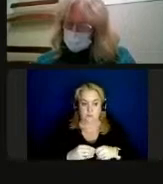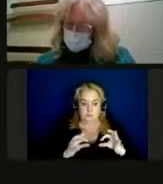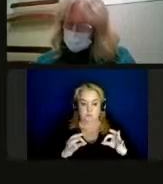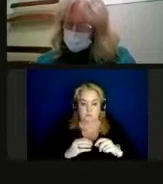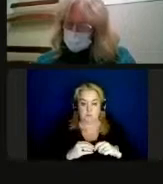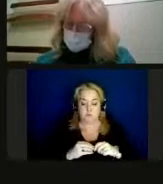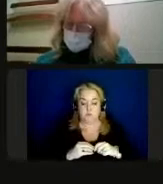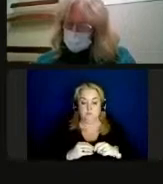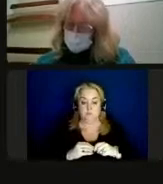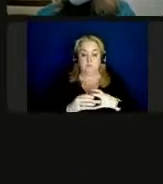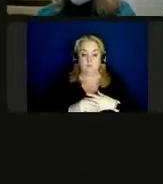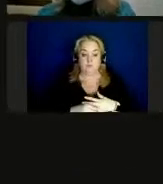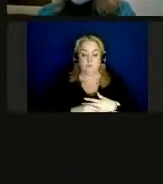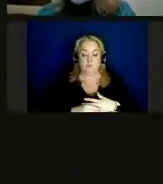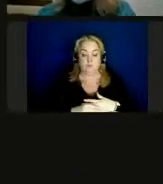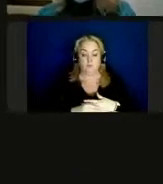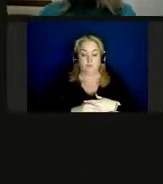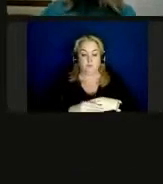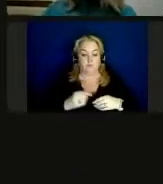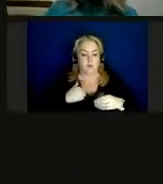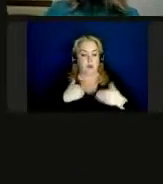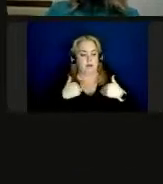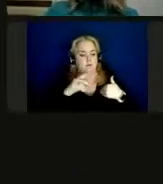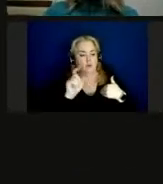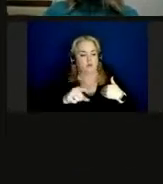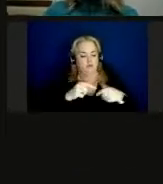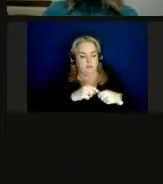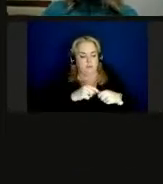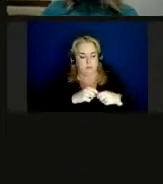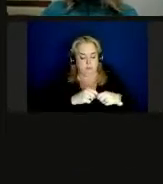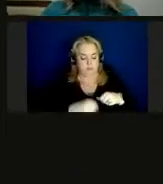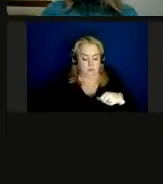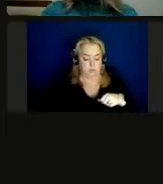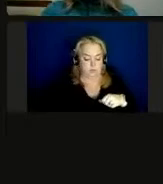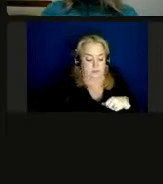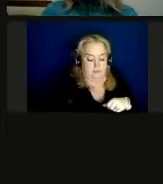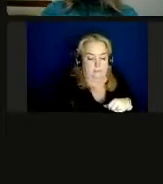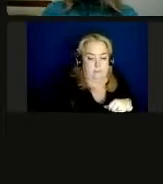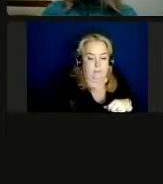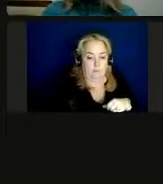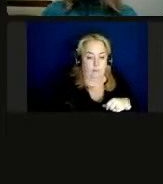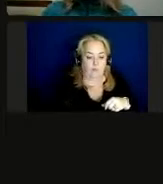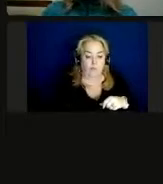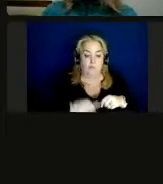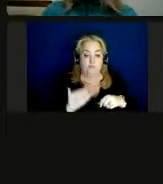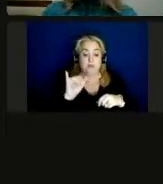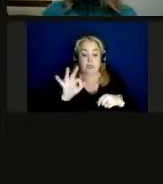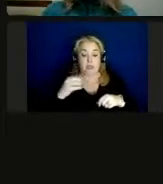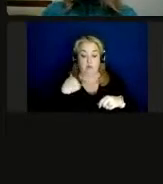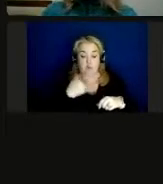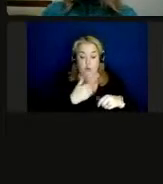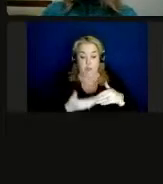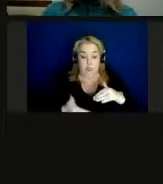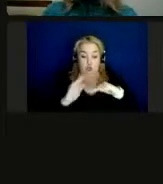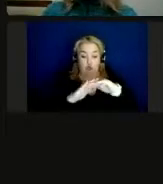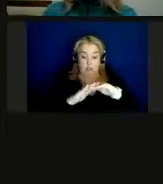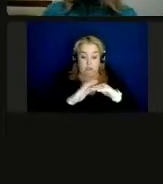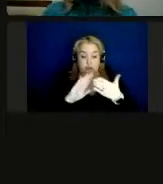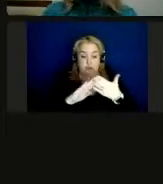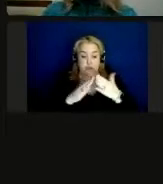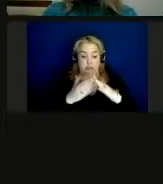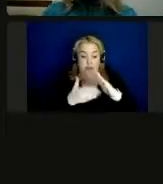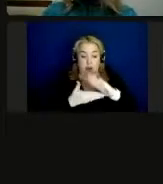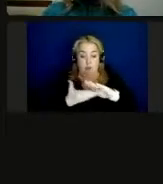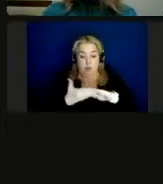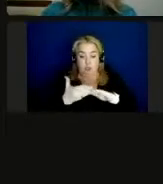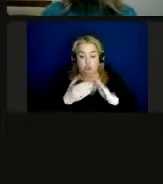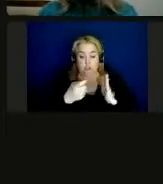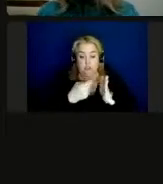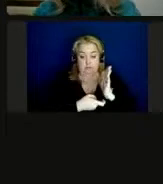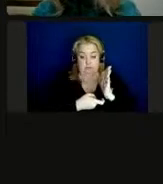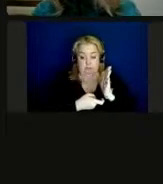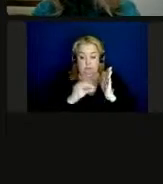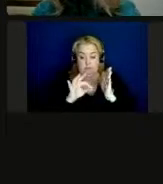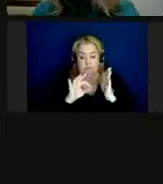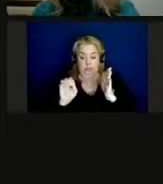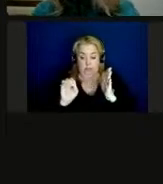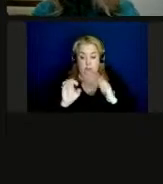GOING TO BE LARGER WATER USERS